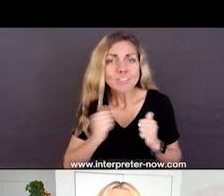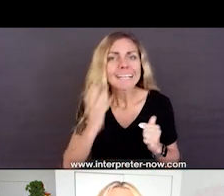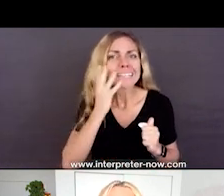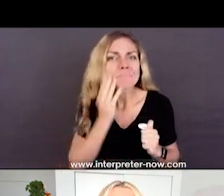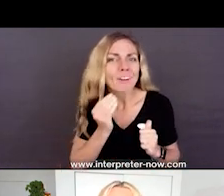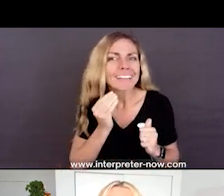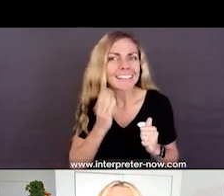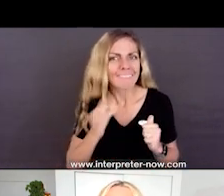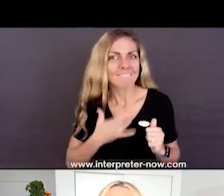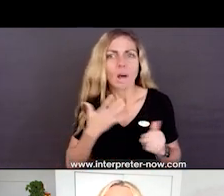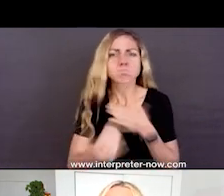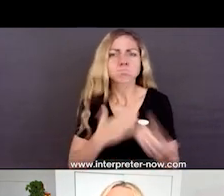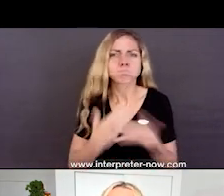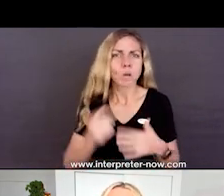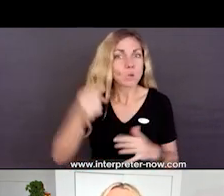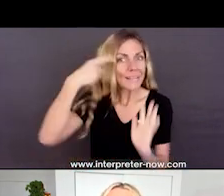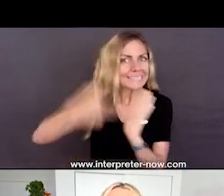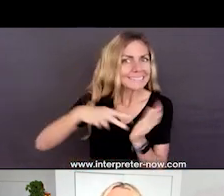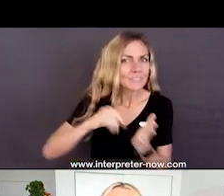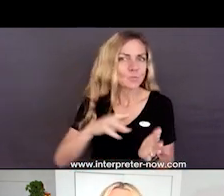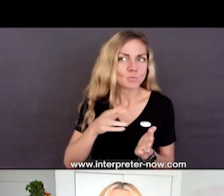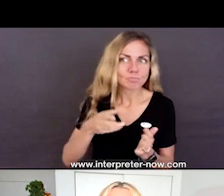So microaggressions are experienced and felt regardless of your intent.